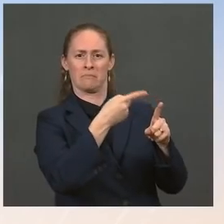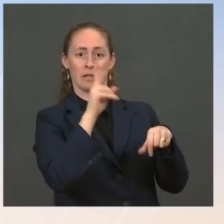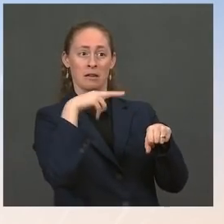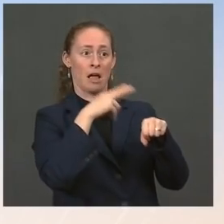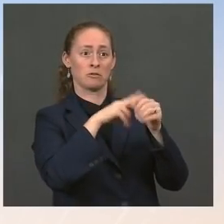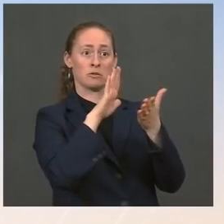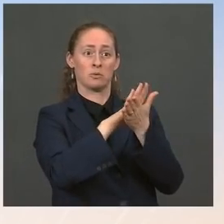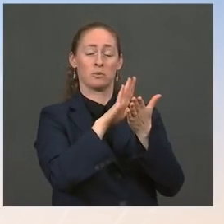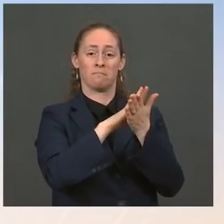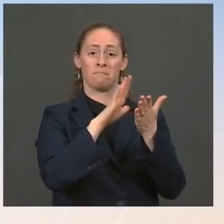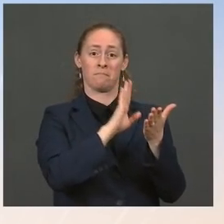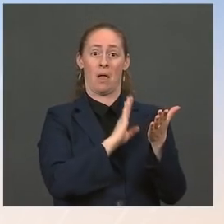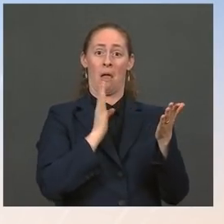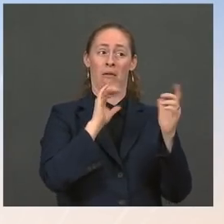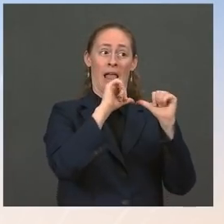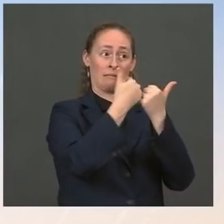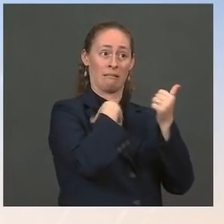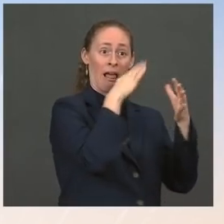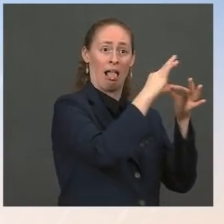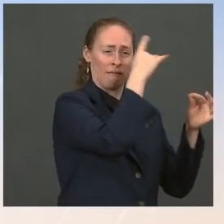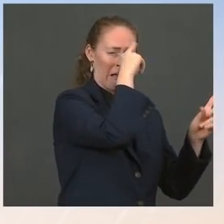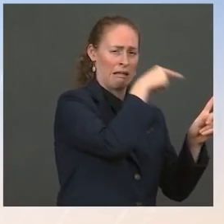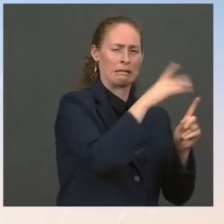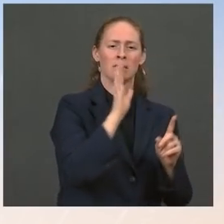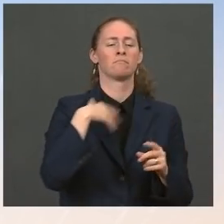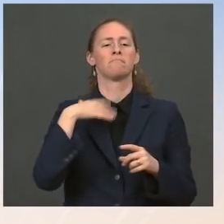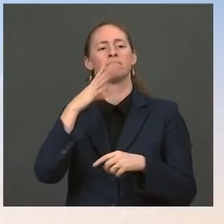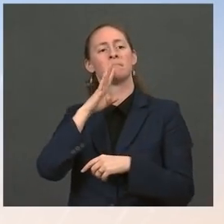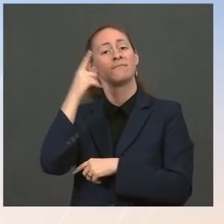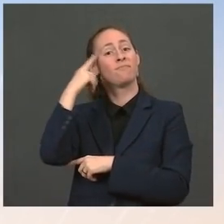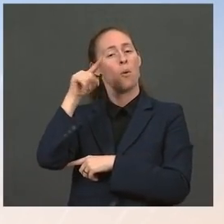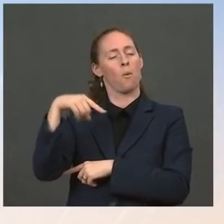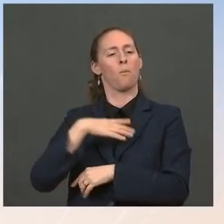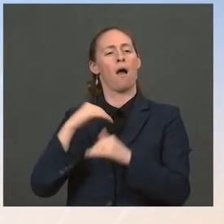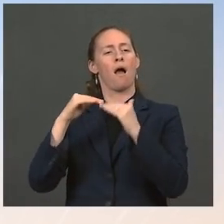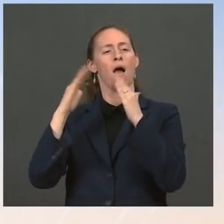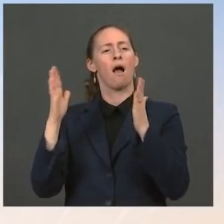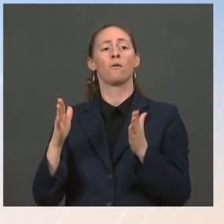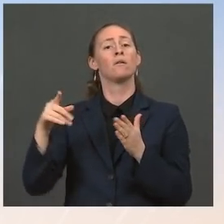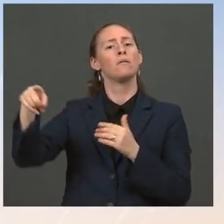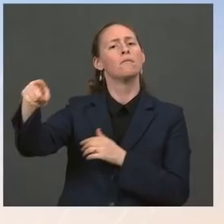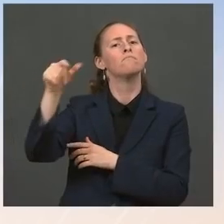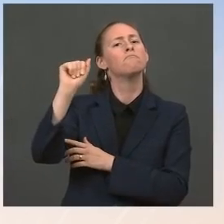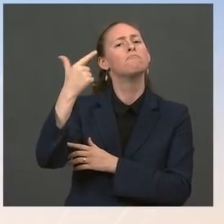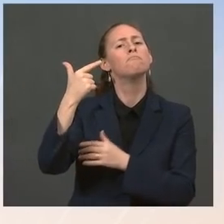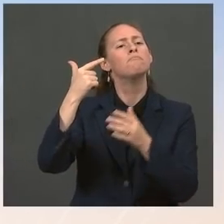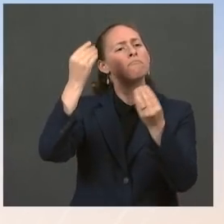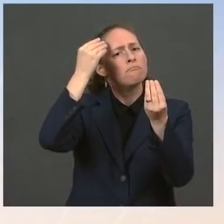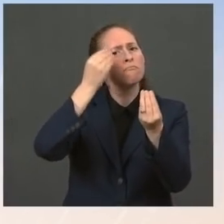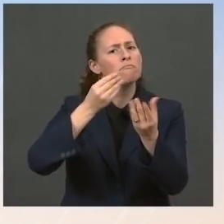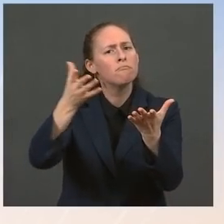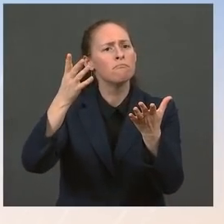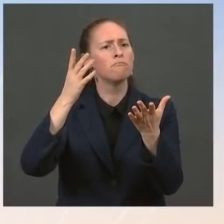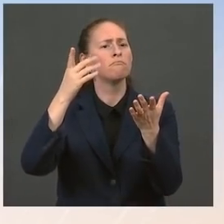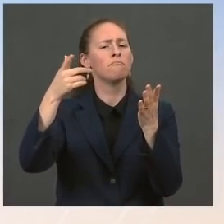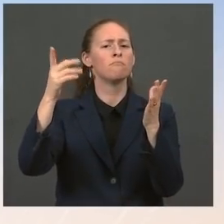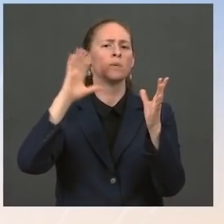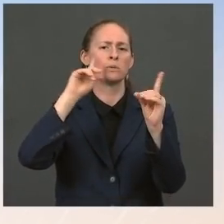The Attorney General has put out a letter. They will take actions they take, and I would point you to them for more information. The Press: And something that you said